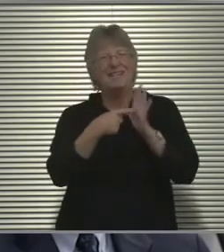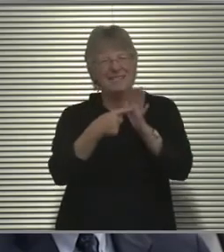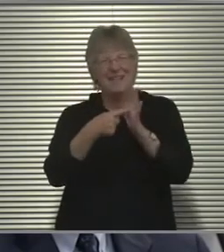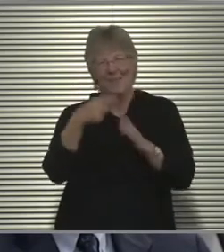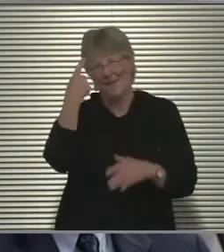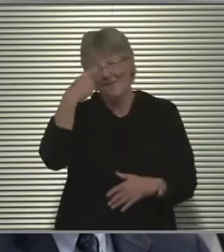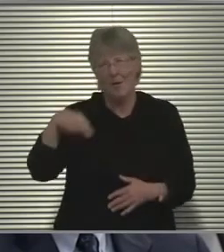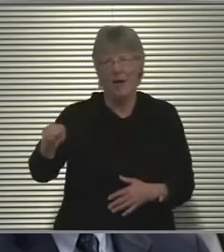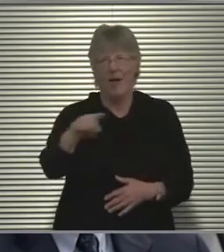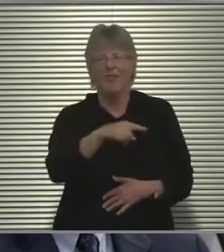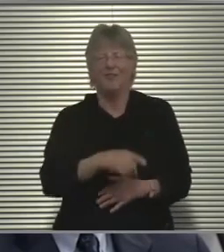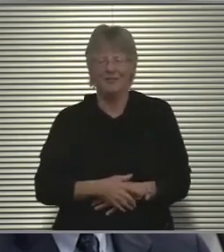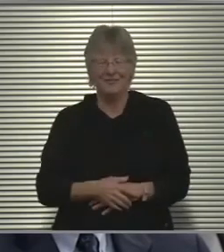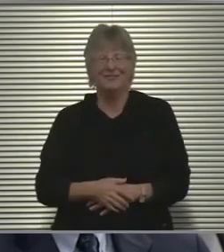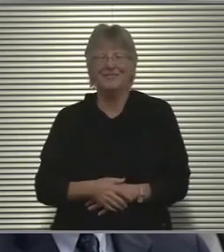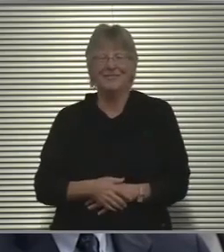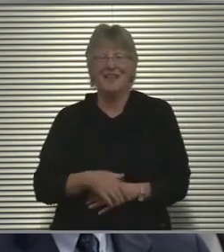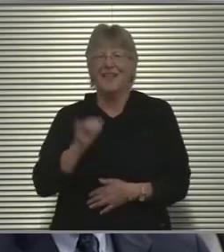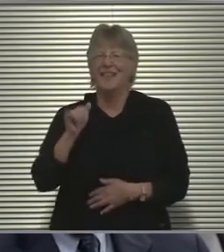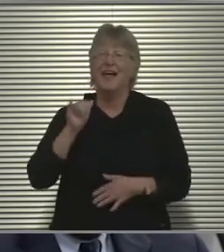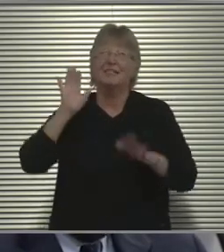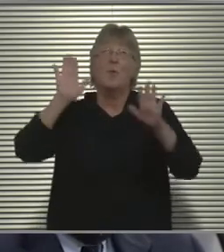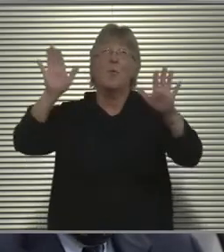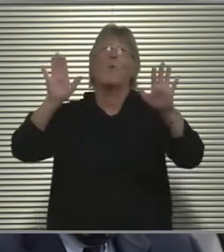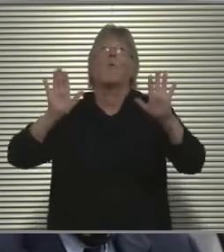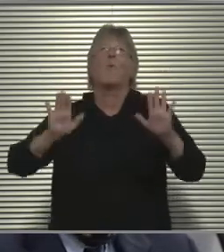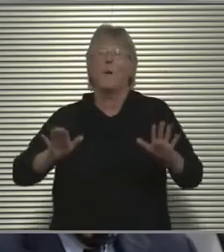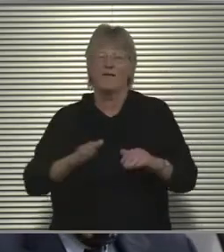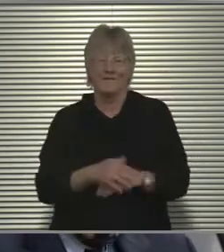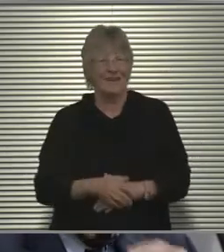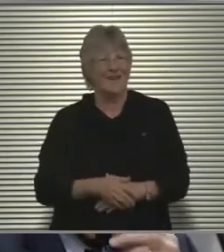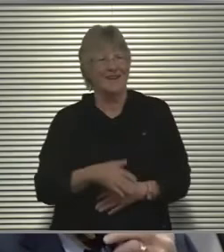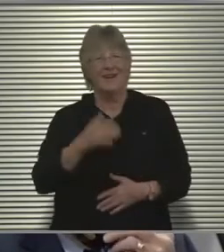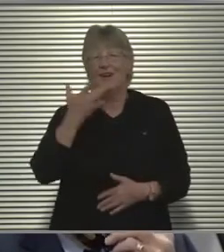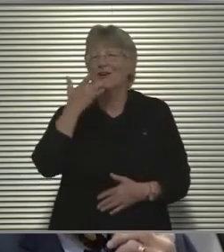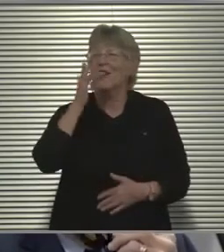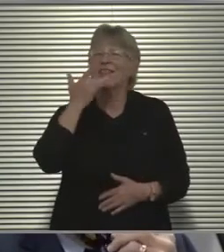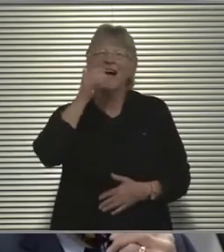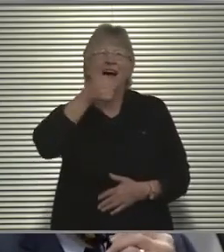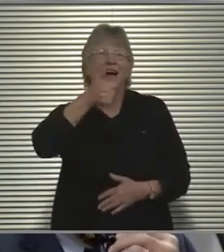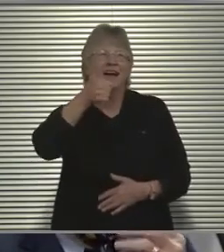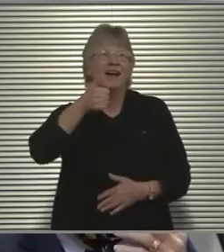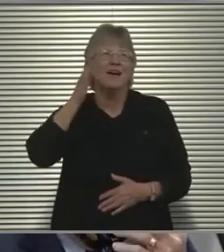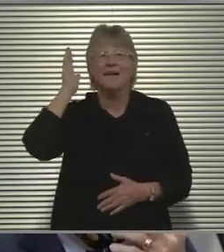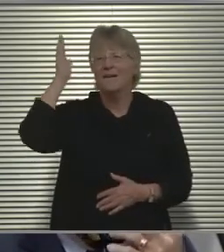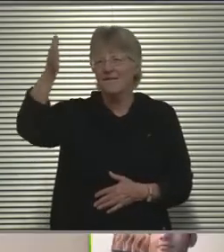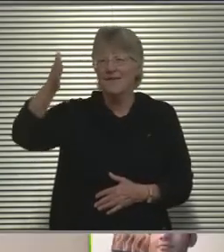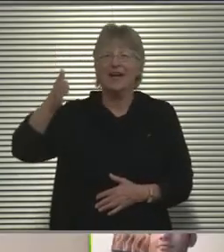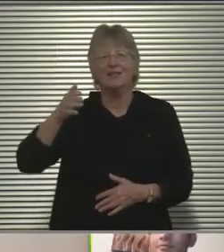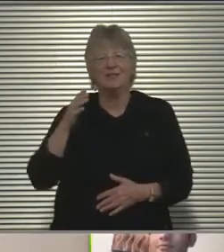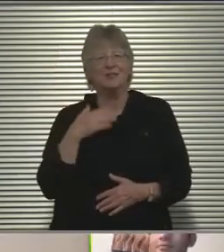And that is wonderful, so good luck with your future endeavors.